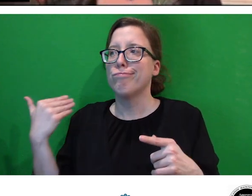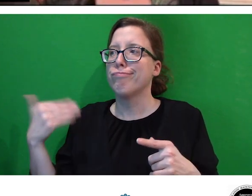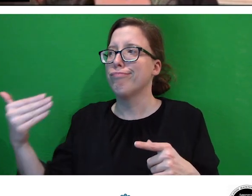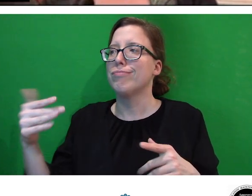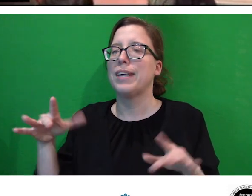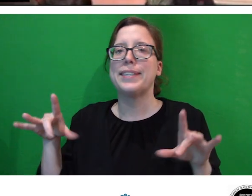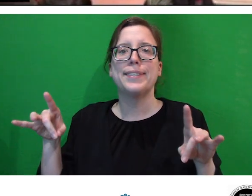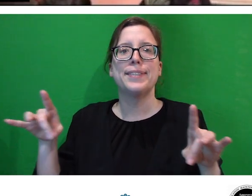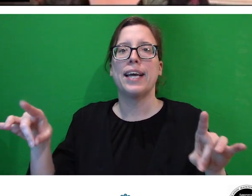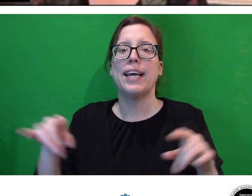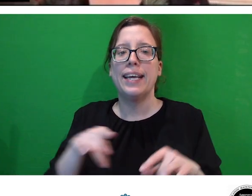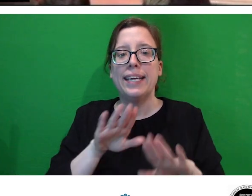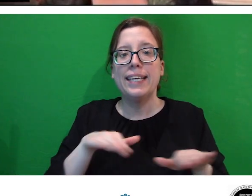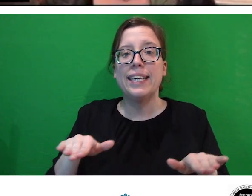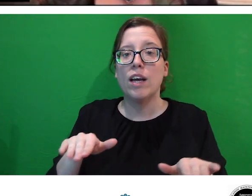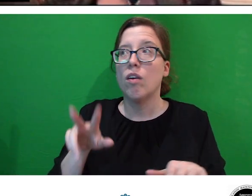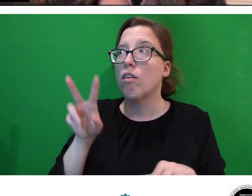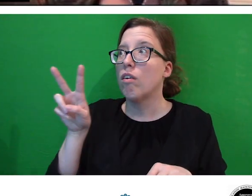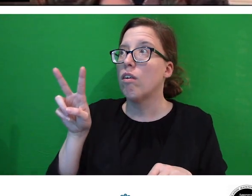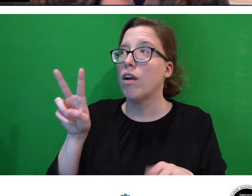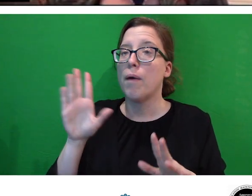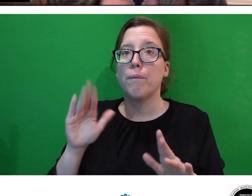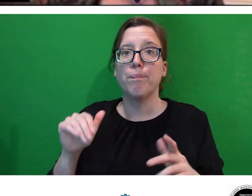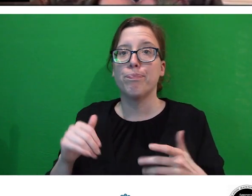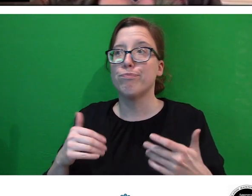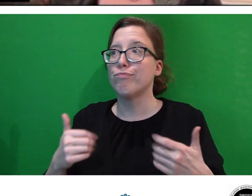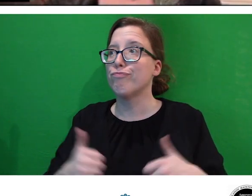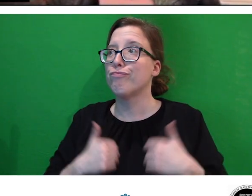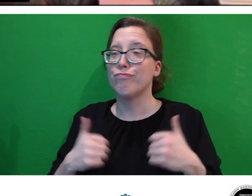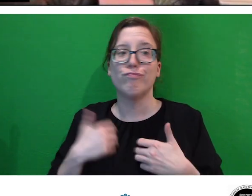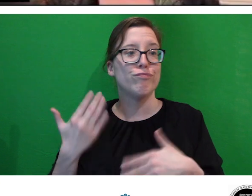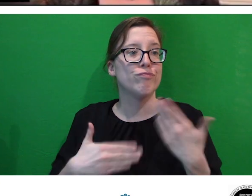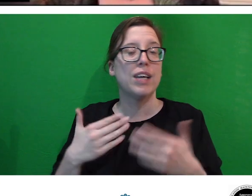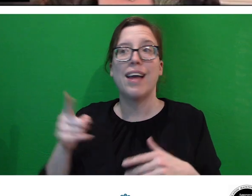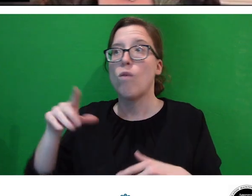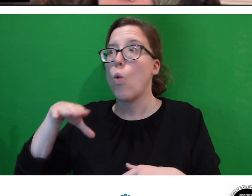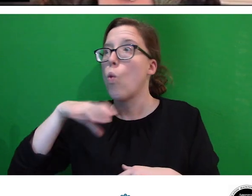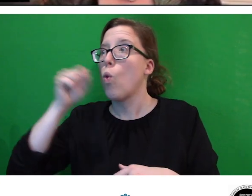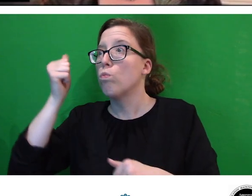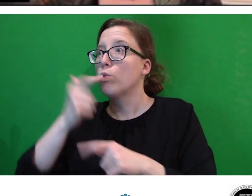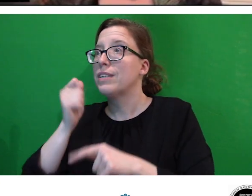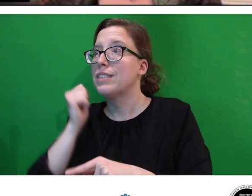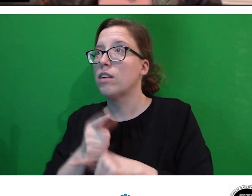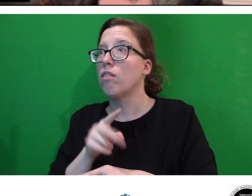Incidental learning. I know this is something you've heard about. It just occurs automatically,